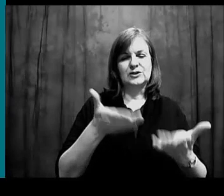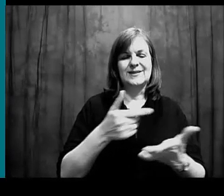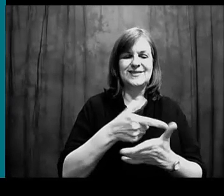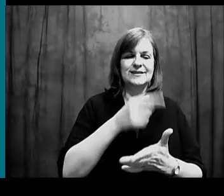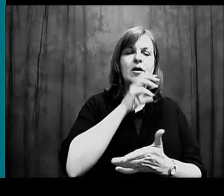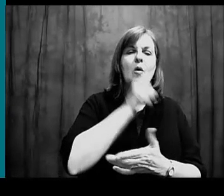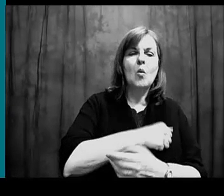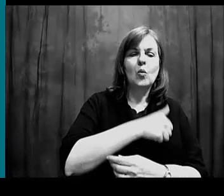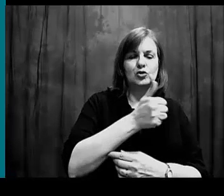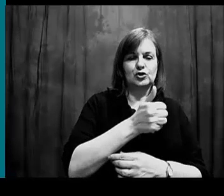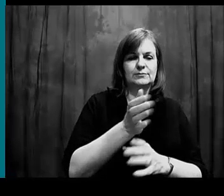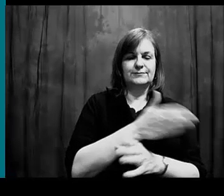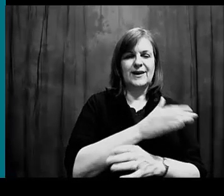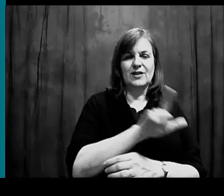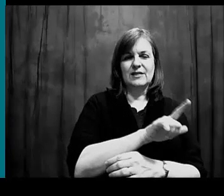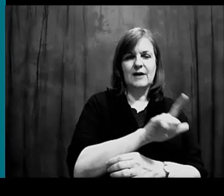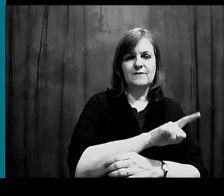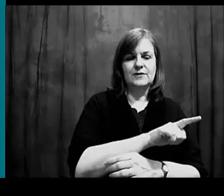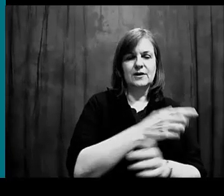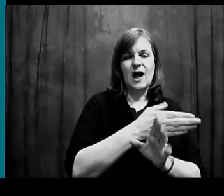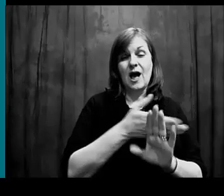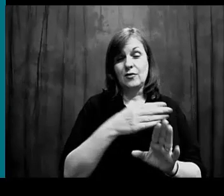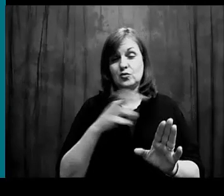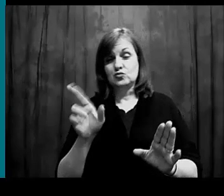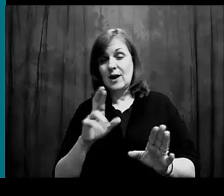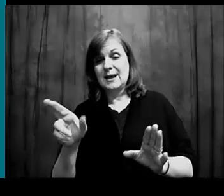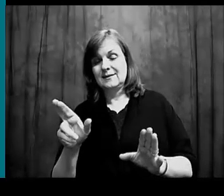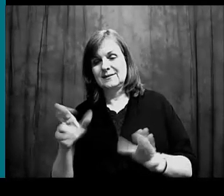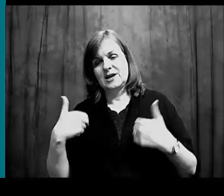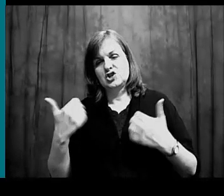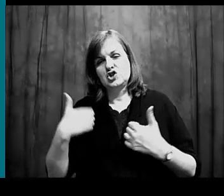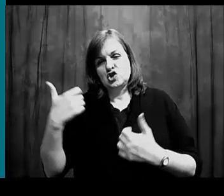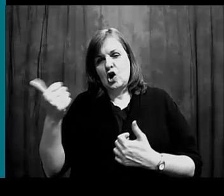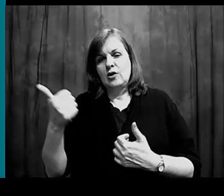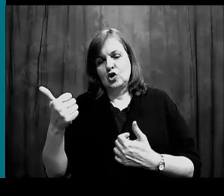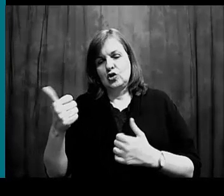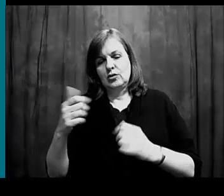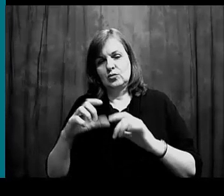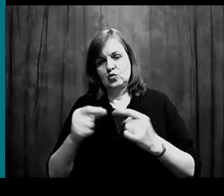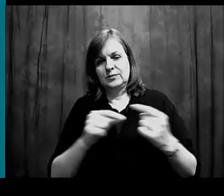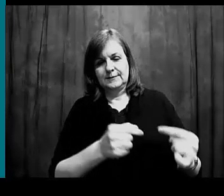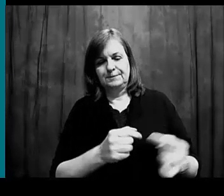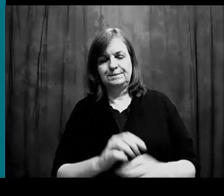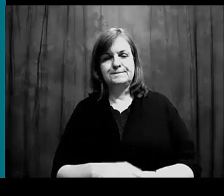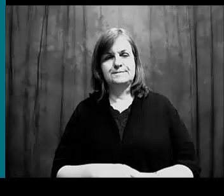evolutionarily vs. younger on the right side